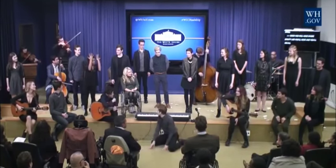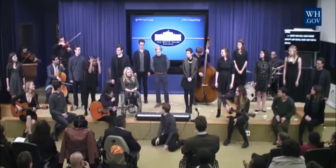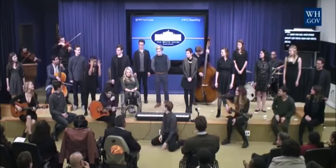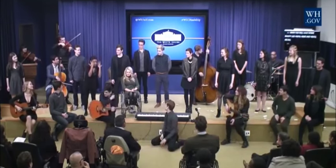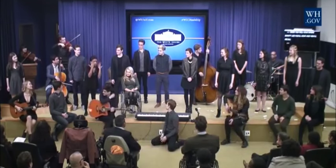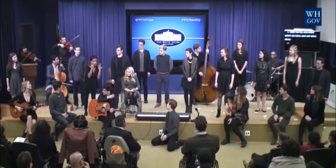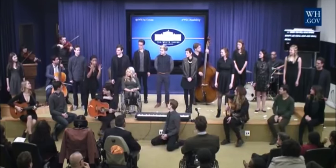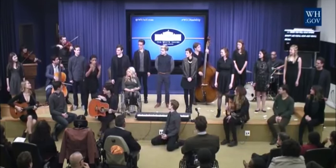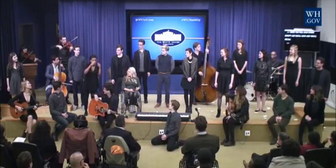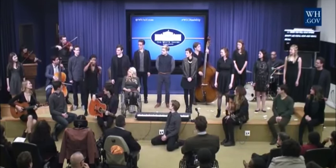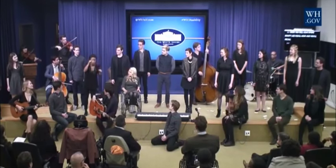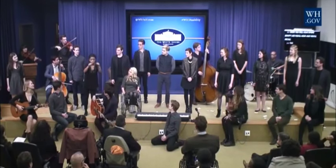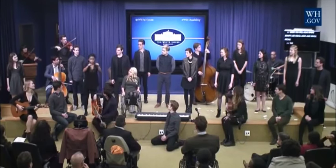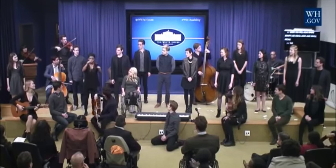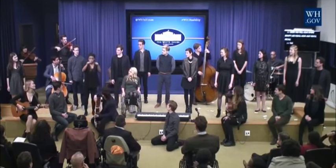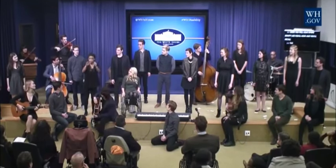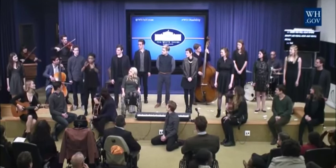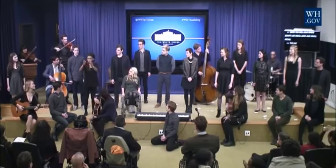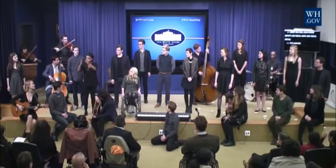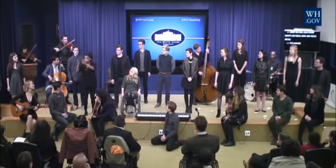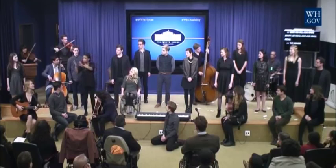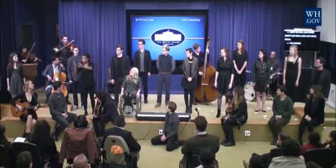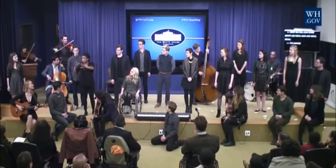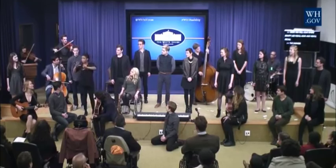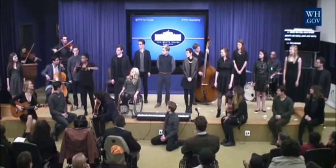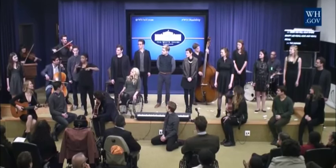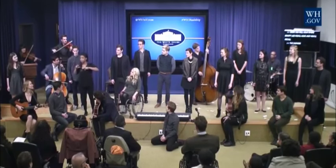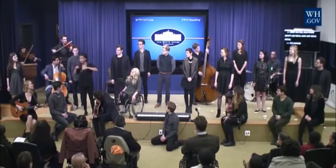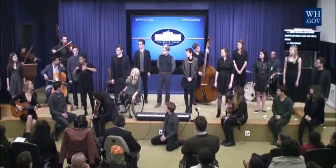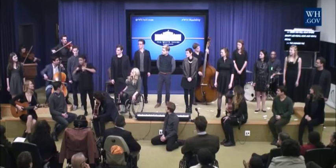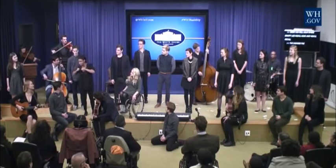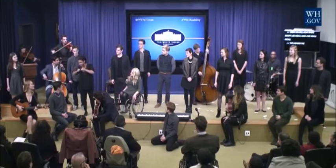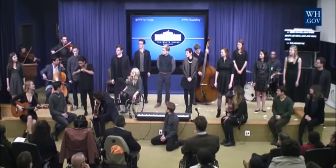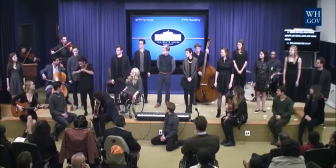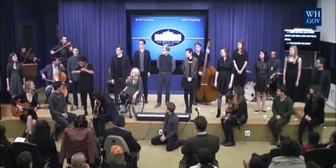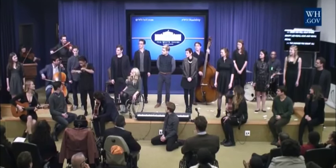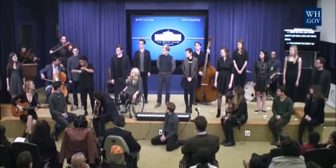The sadness the doubt All the loss, the grief